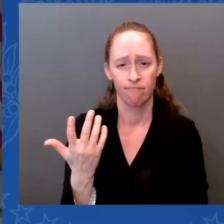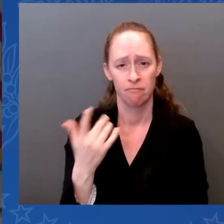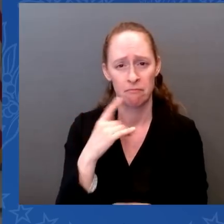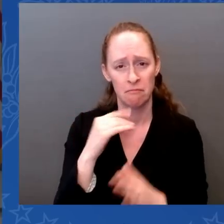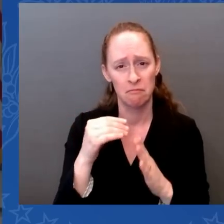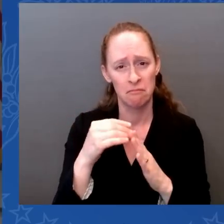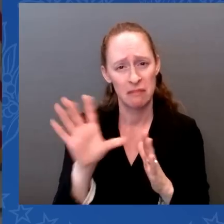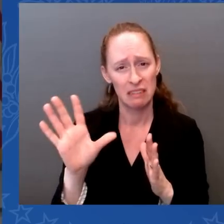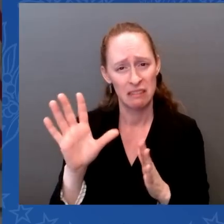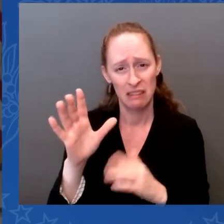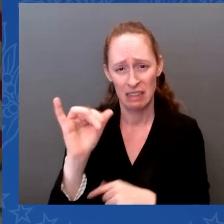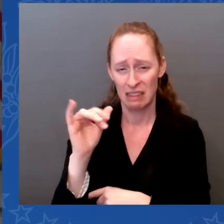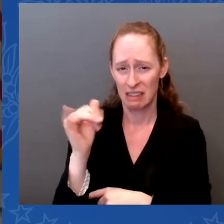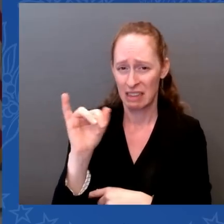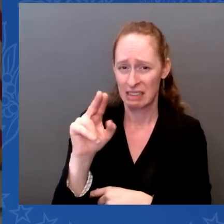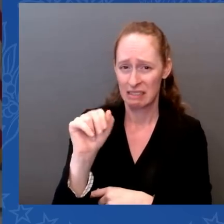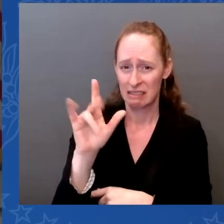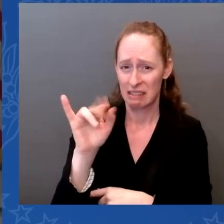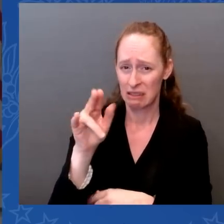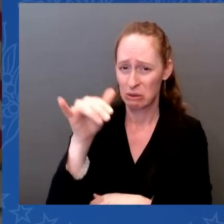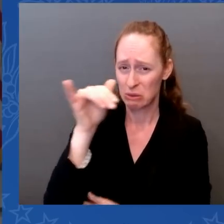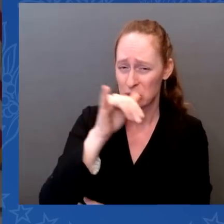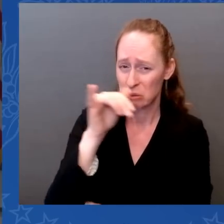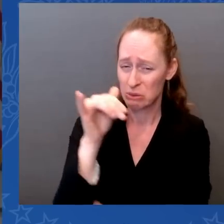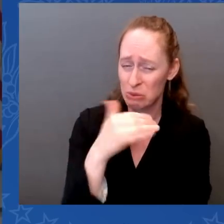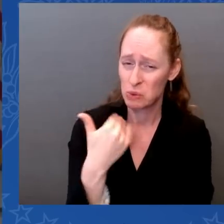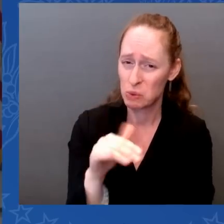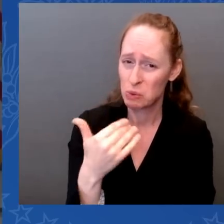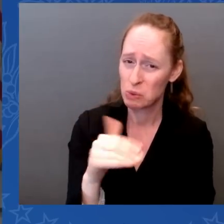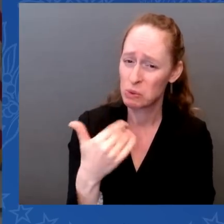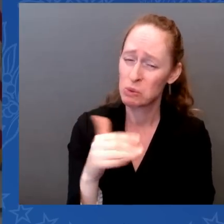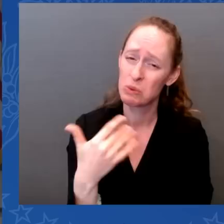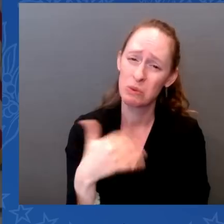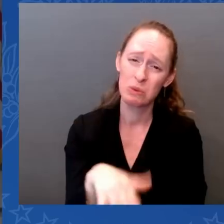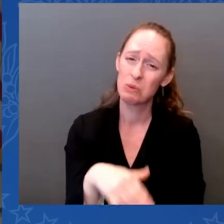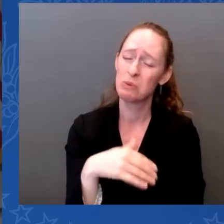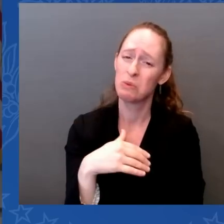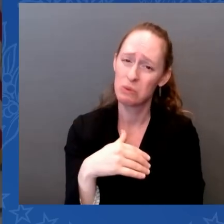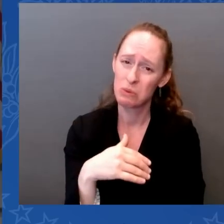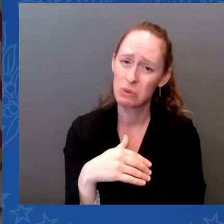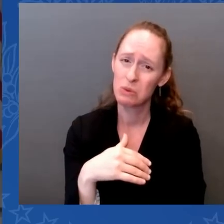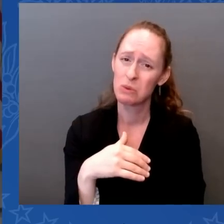The price of insulin has increased over 600 percent in the last 20 years.